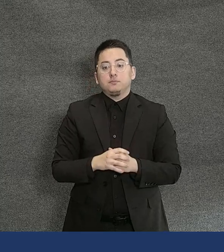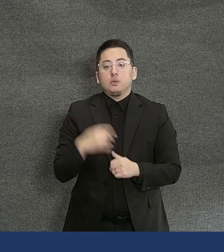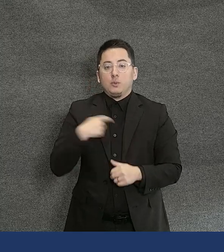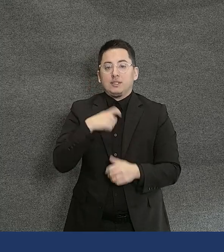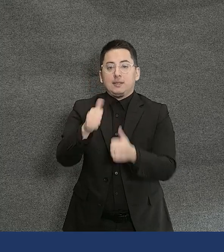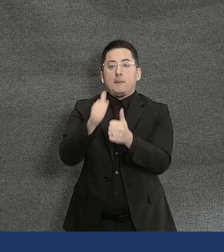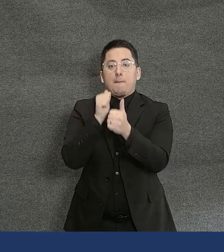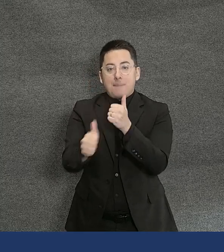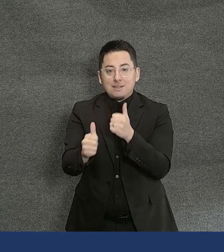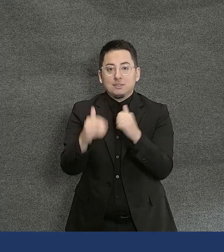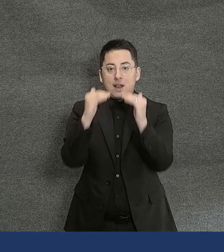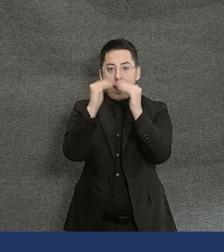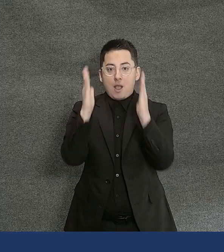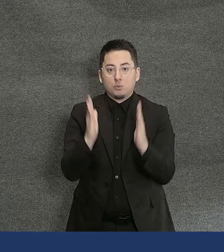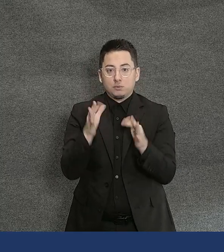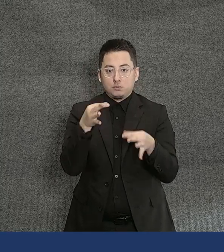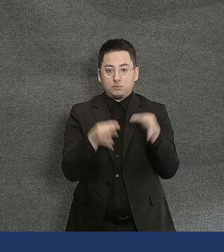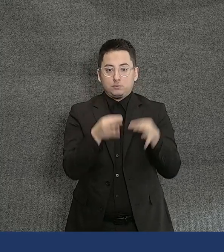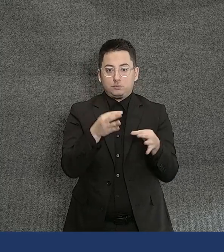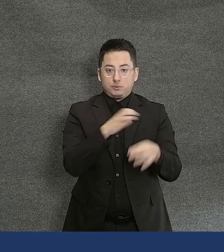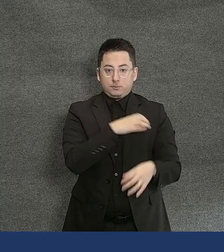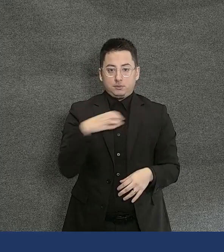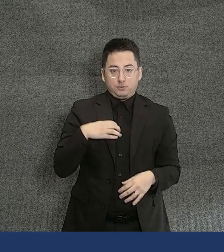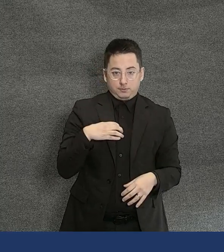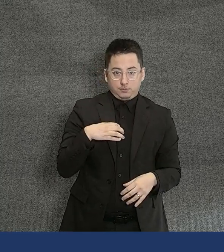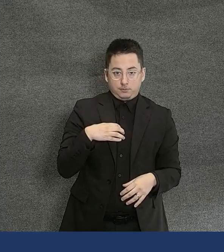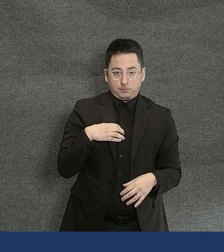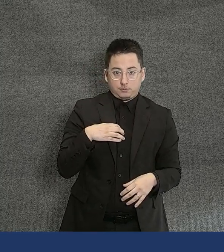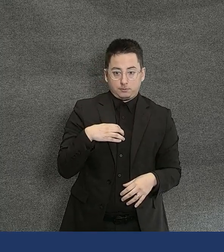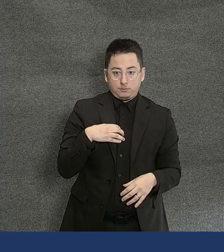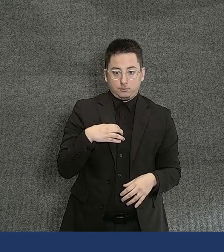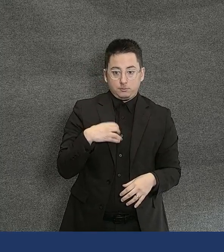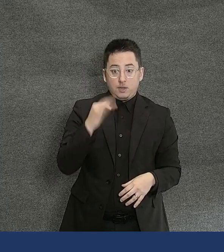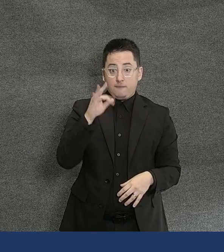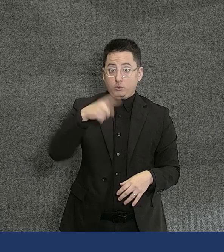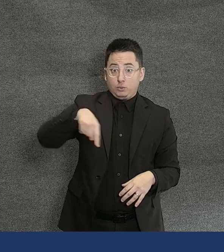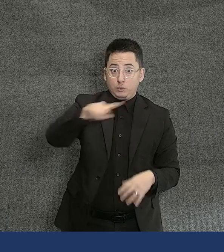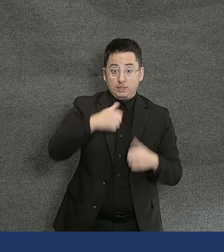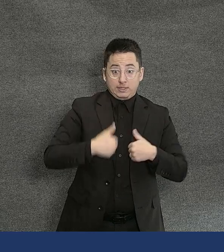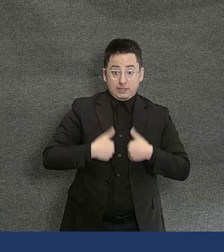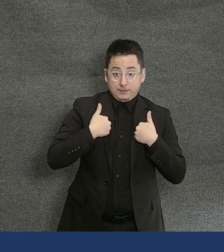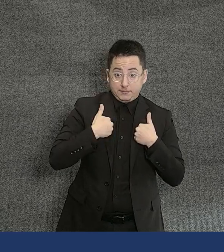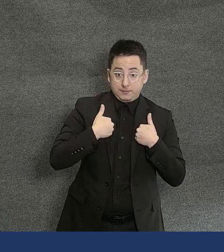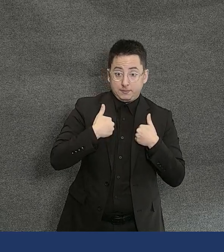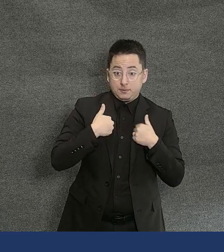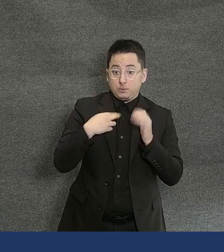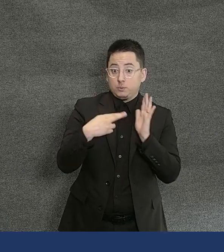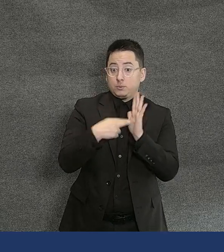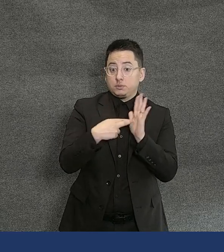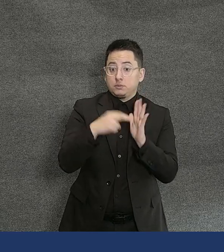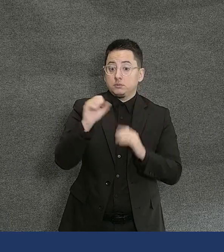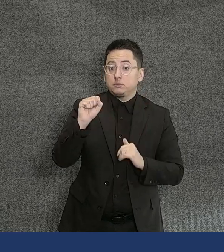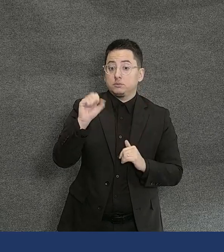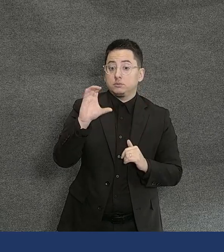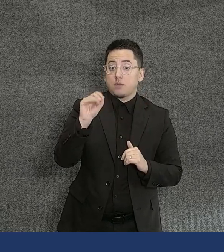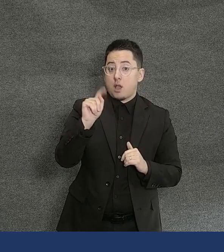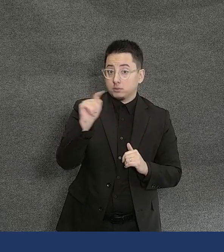So if anyone knows or lives in Representative Peggy Scott, Representative Walter Hudson, Representative Matt